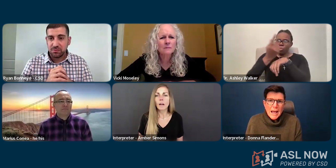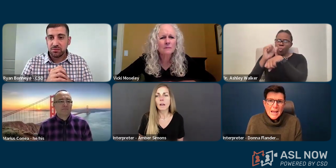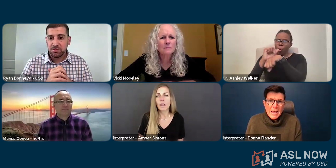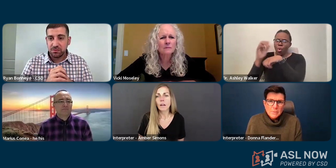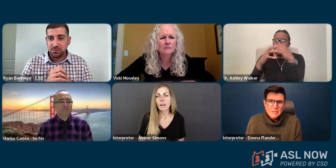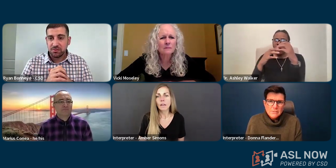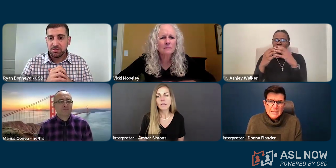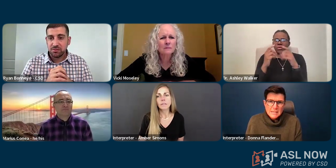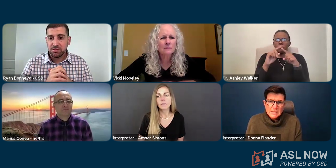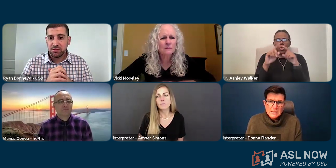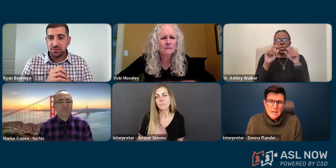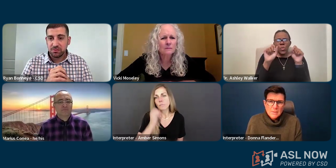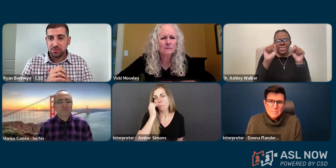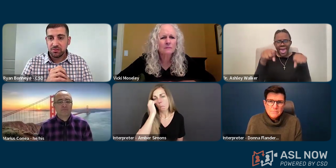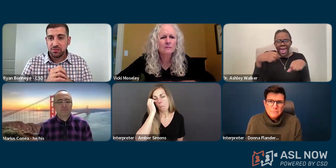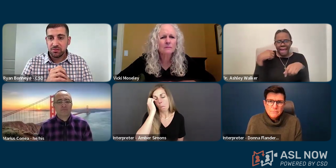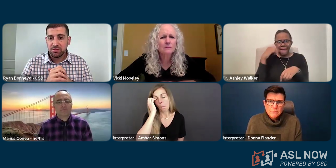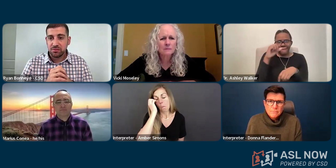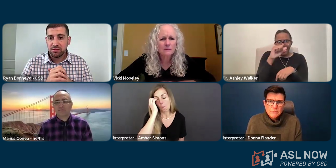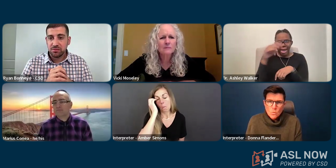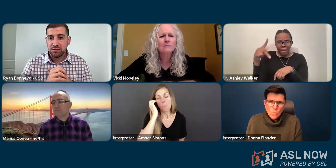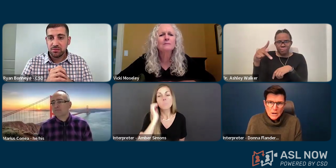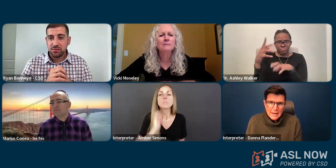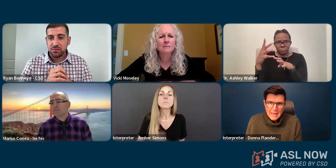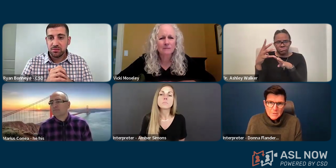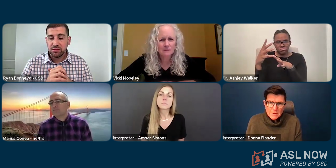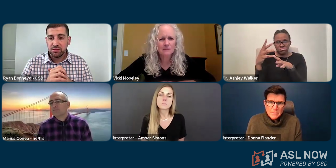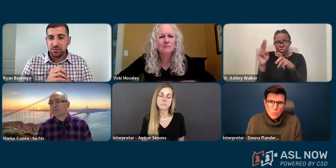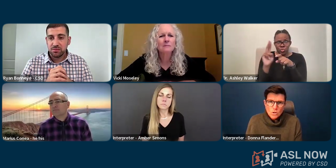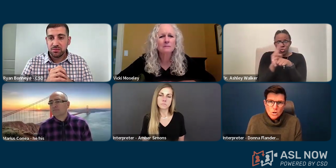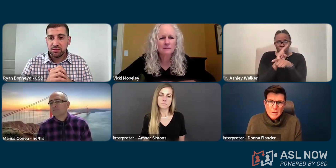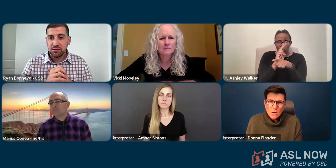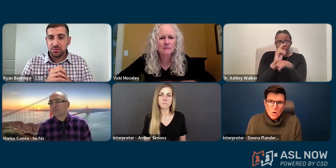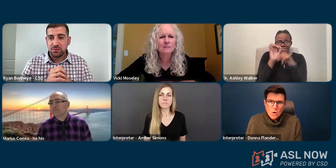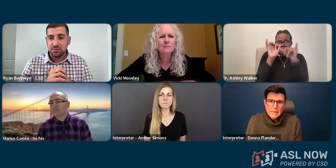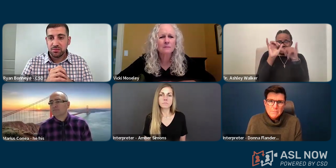So I have a couple of devices depending on where I am, if I'm at work or I'm at home.